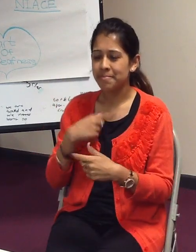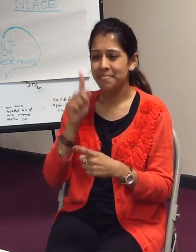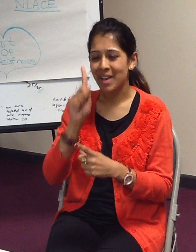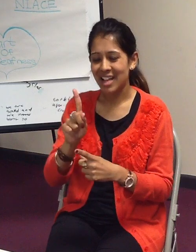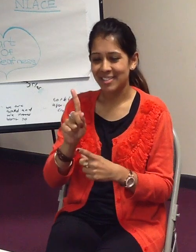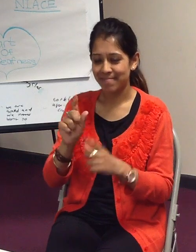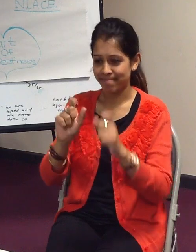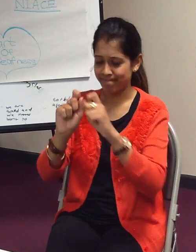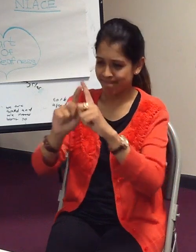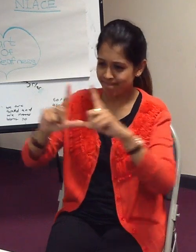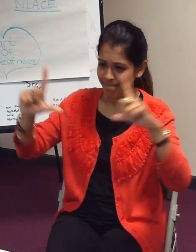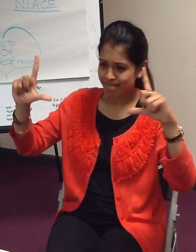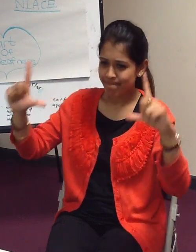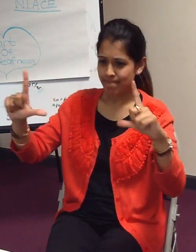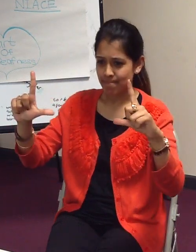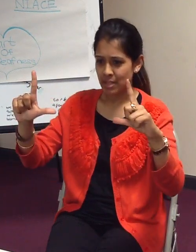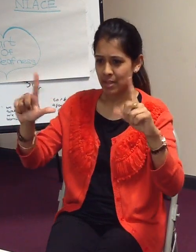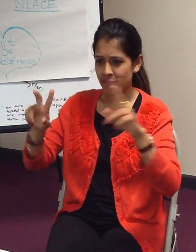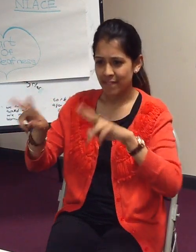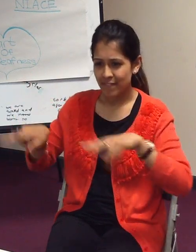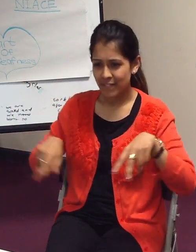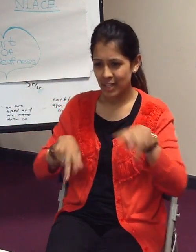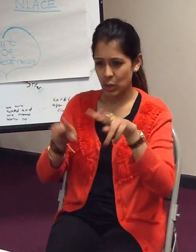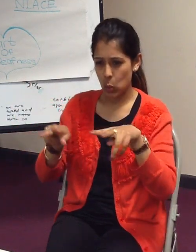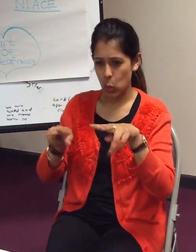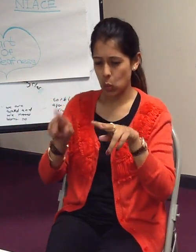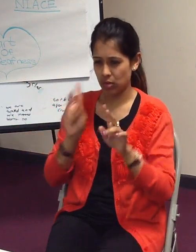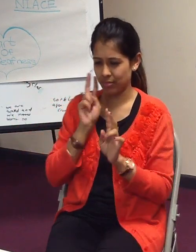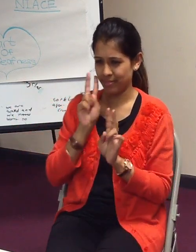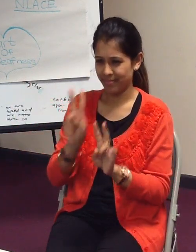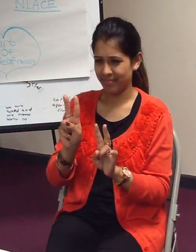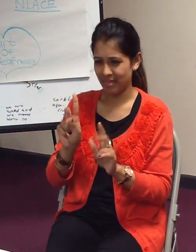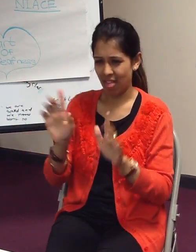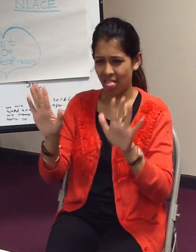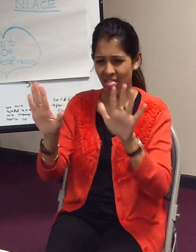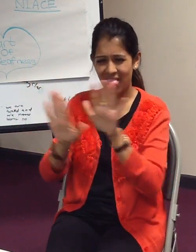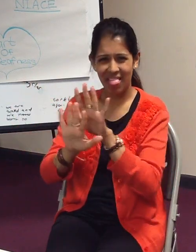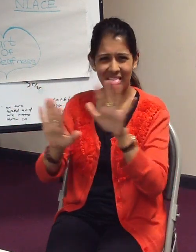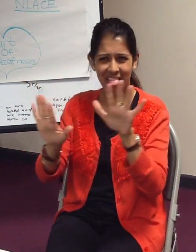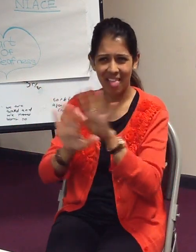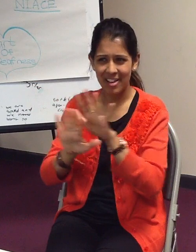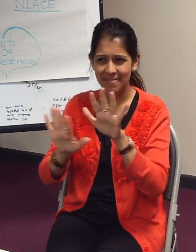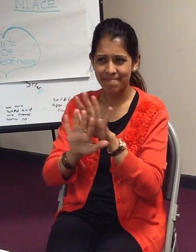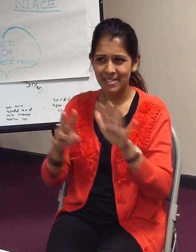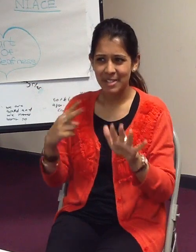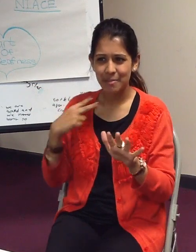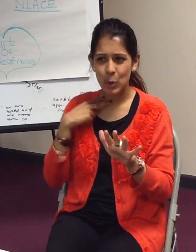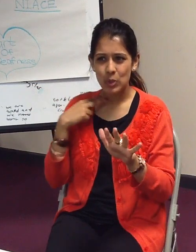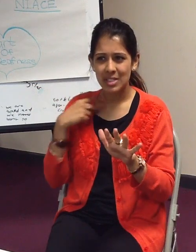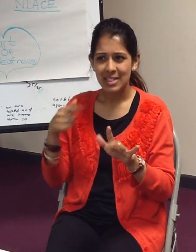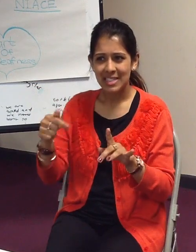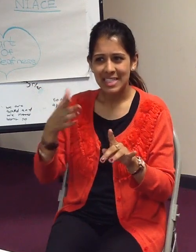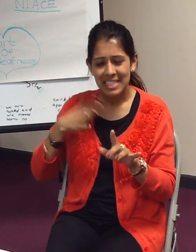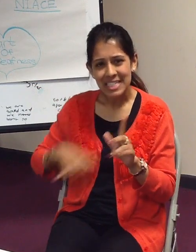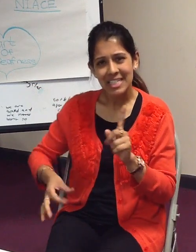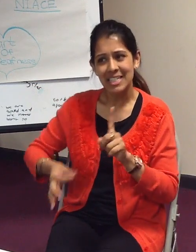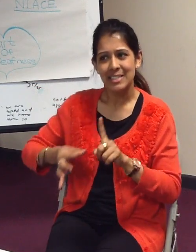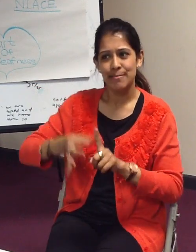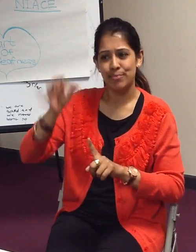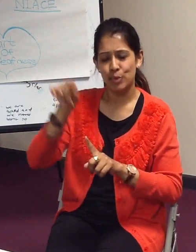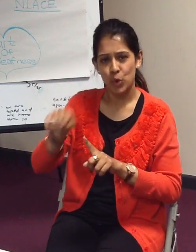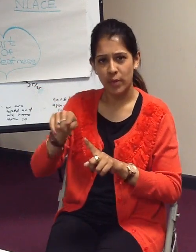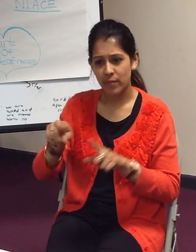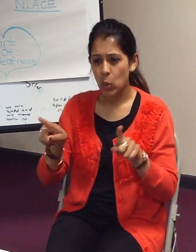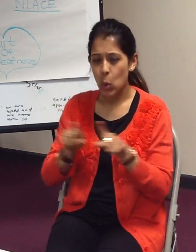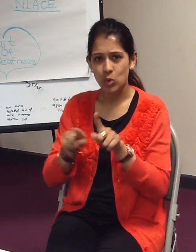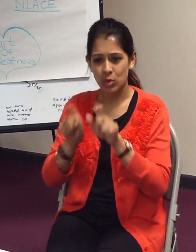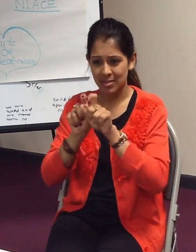A slight problem was the blurry hands which made hand movements very blurry. I feel this needs to be improved.